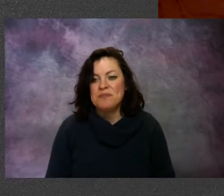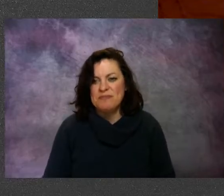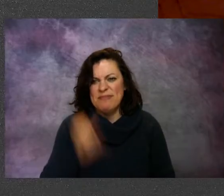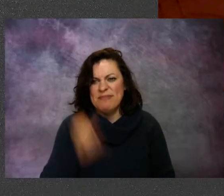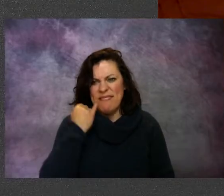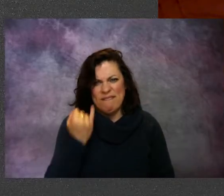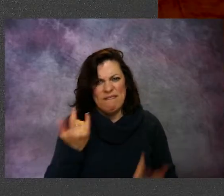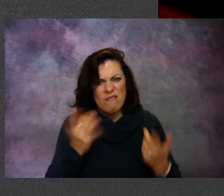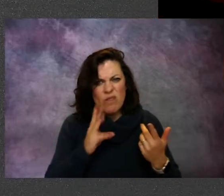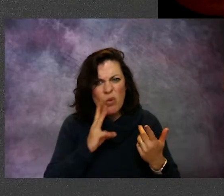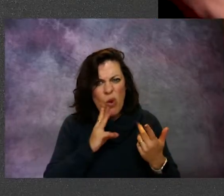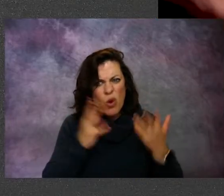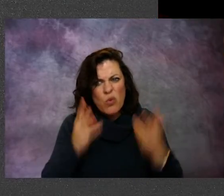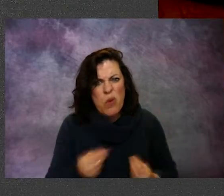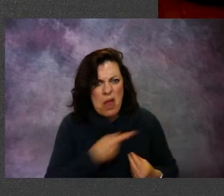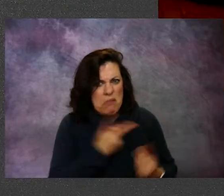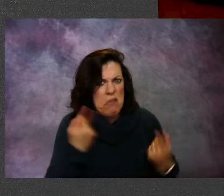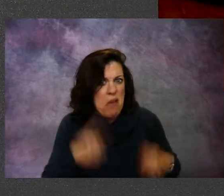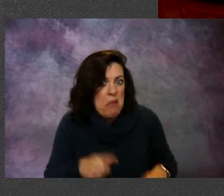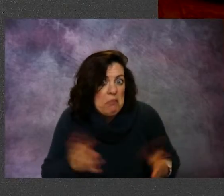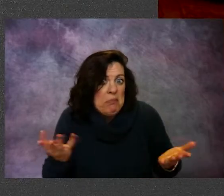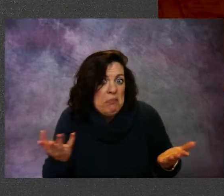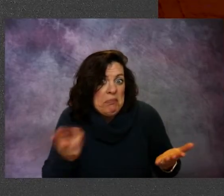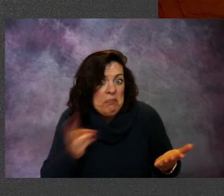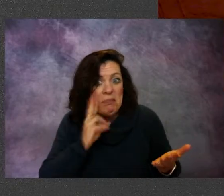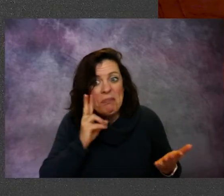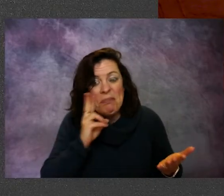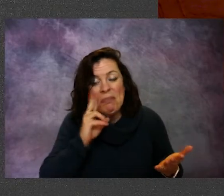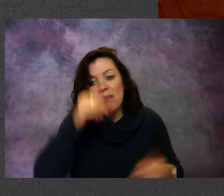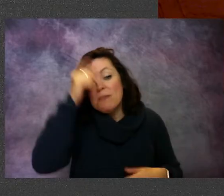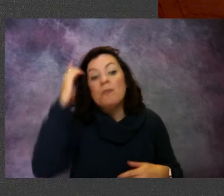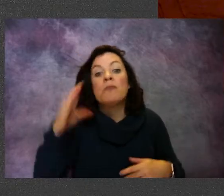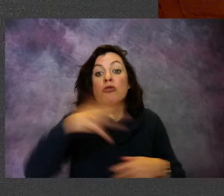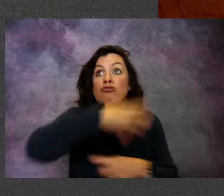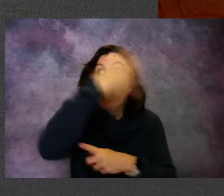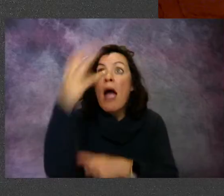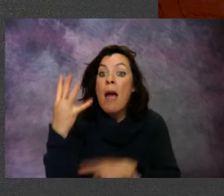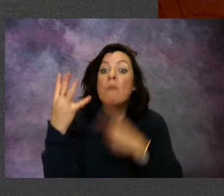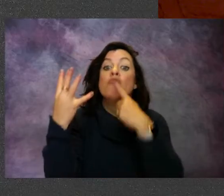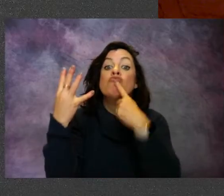The next color in the rainbow is yellow. So, I'm gonna take my yellow and put it around.